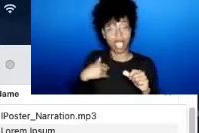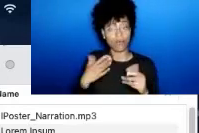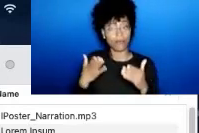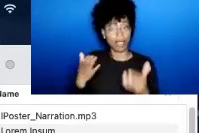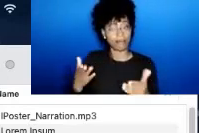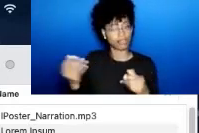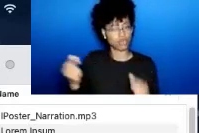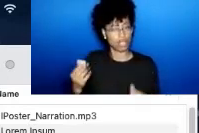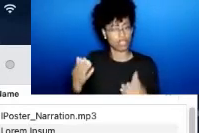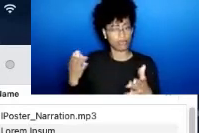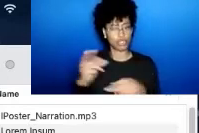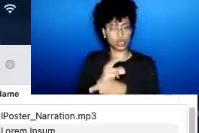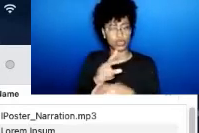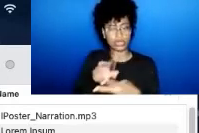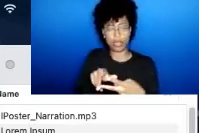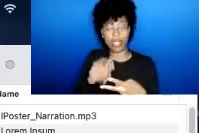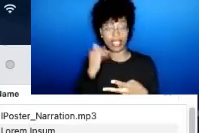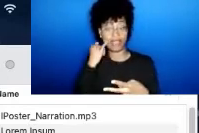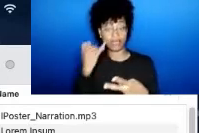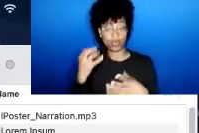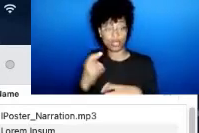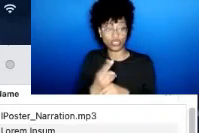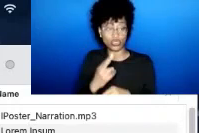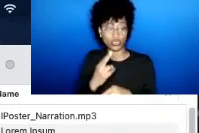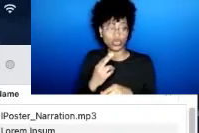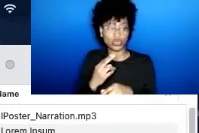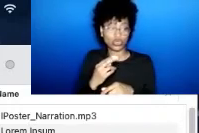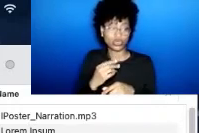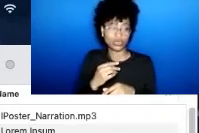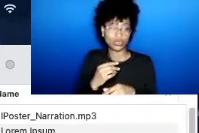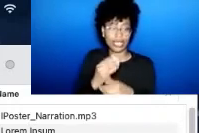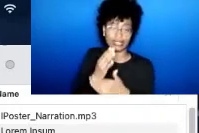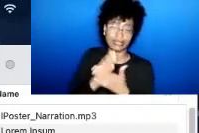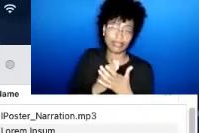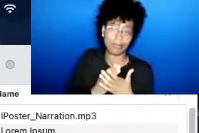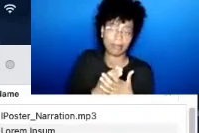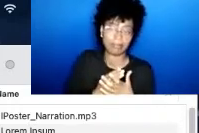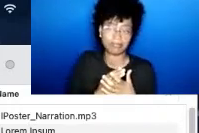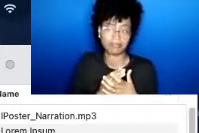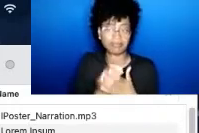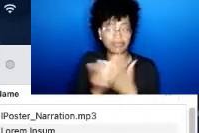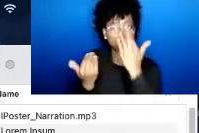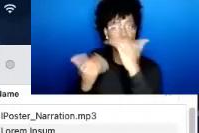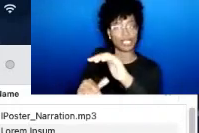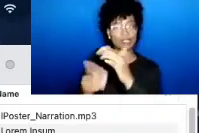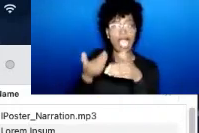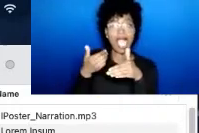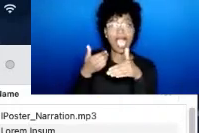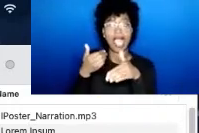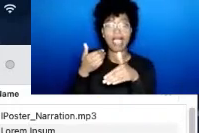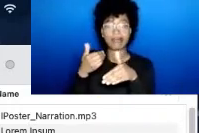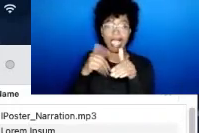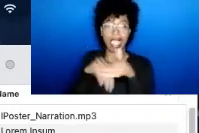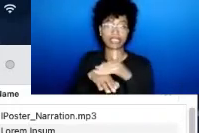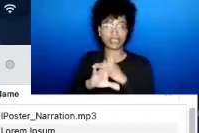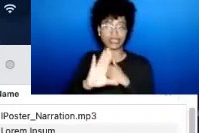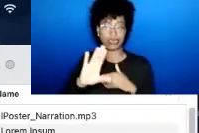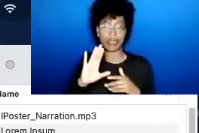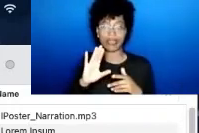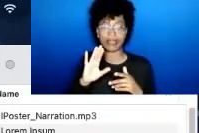07:05:11 Should you want to in some way restrict access to your videos on those platforms,